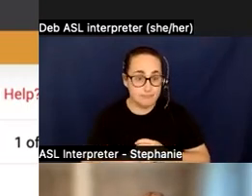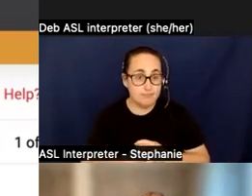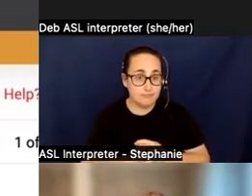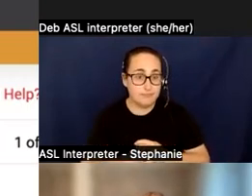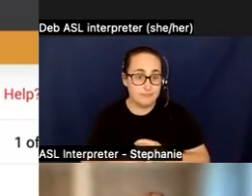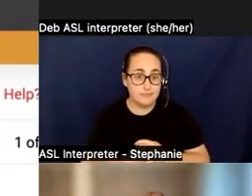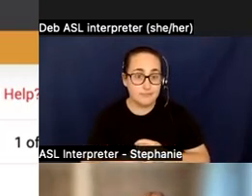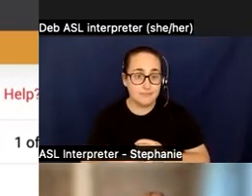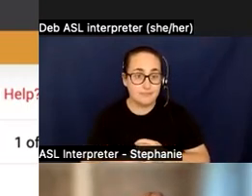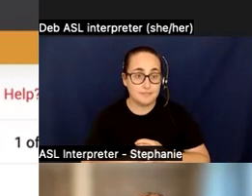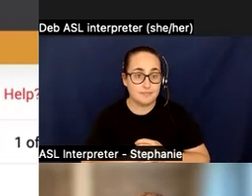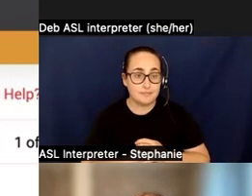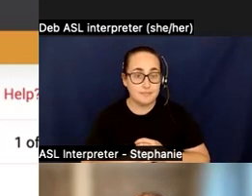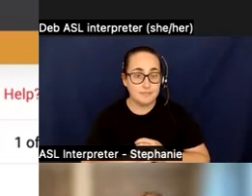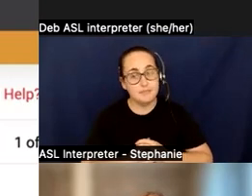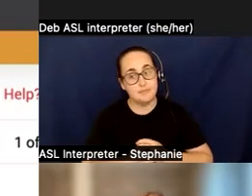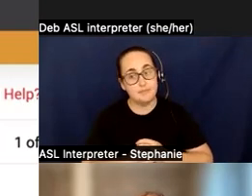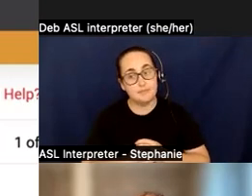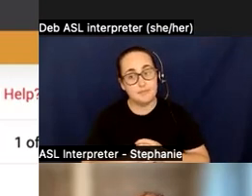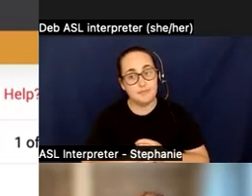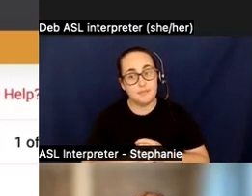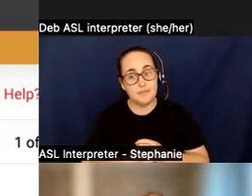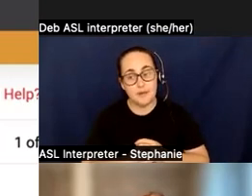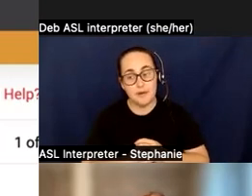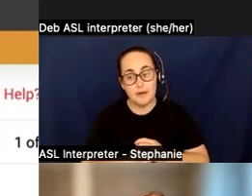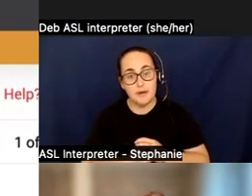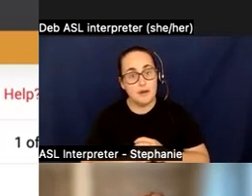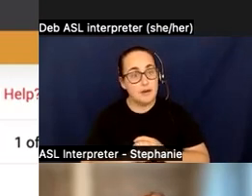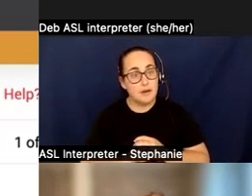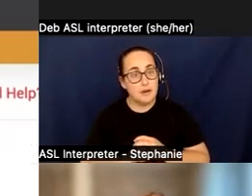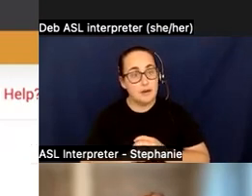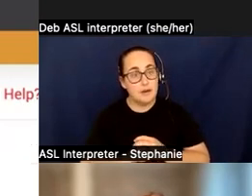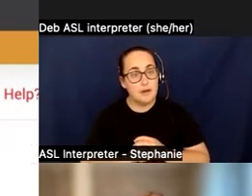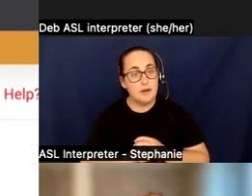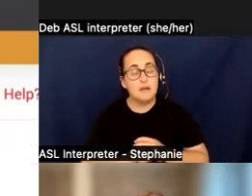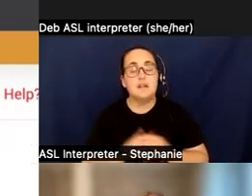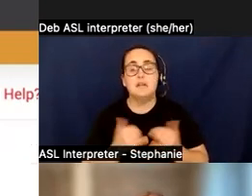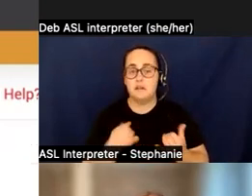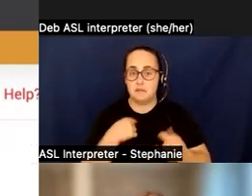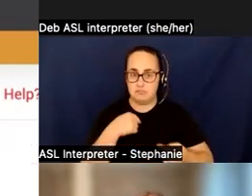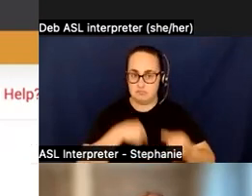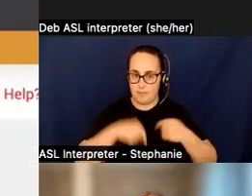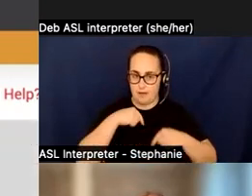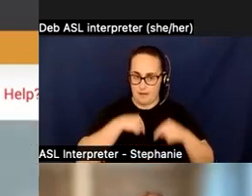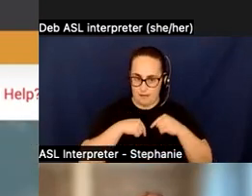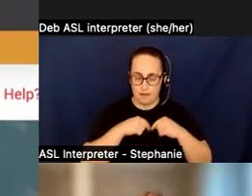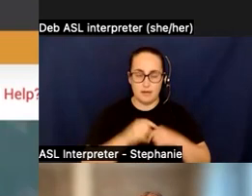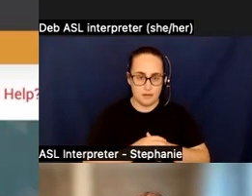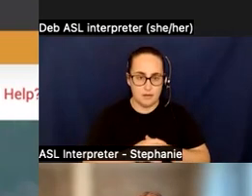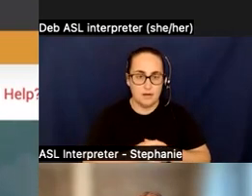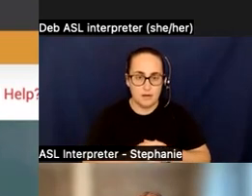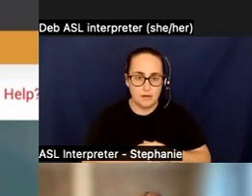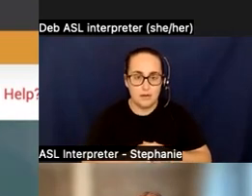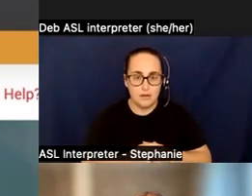All right, so I'm just going to go back to the home page again. Quick reminder,